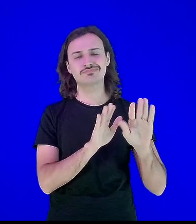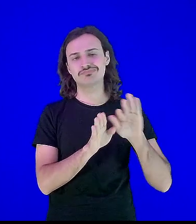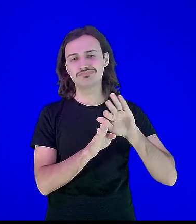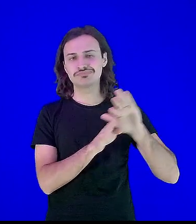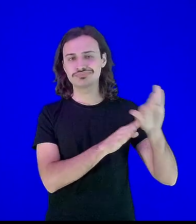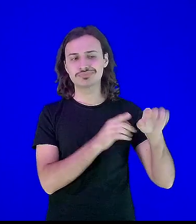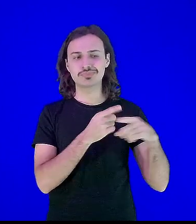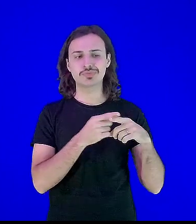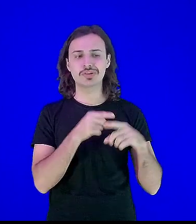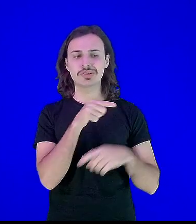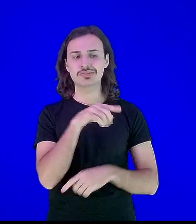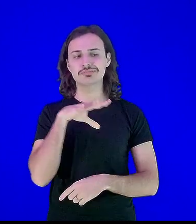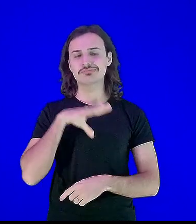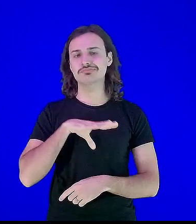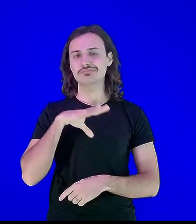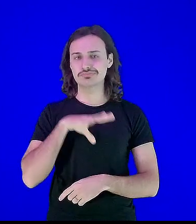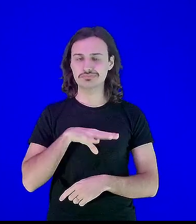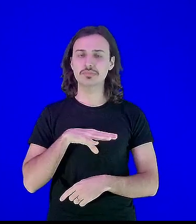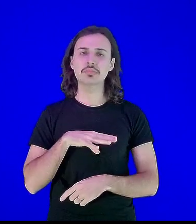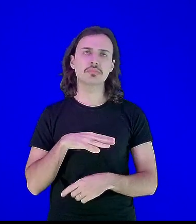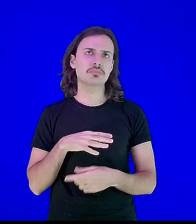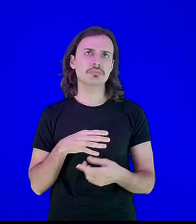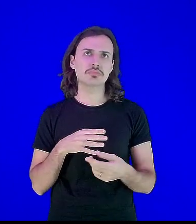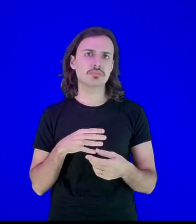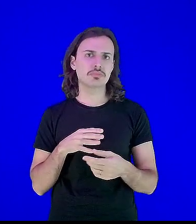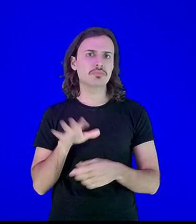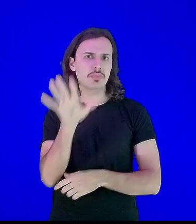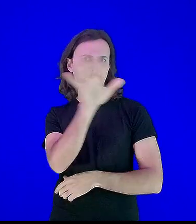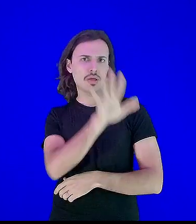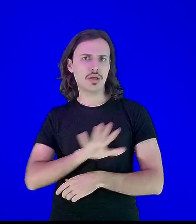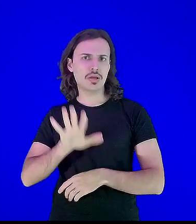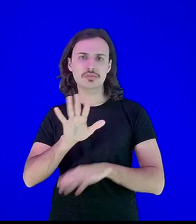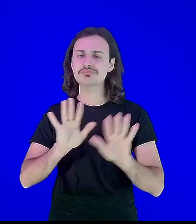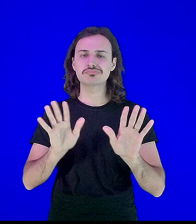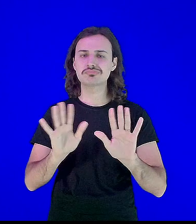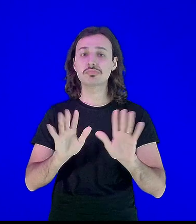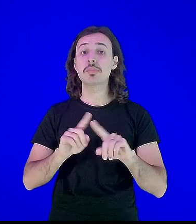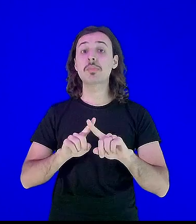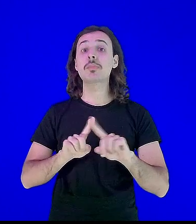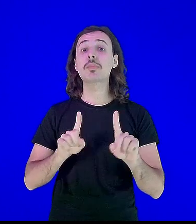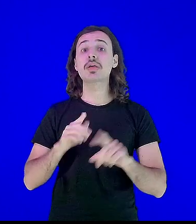in my computer it will be in Portuguese LetraSinal today is smart enough